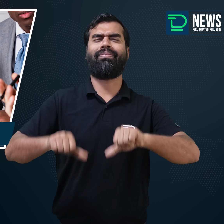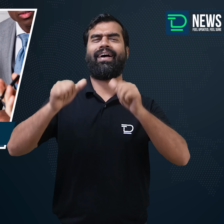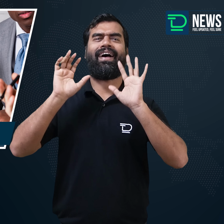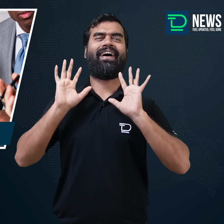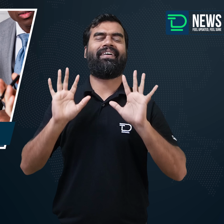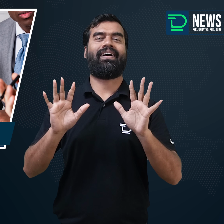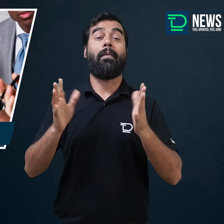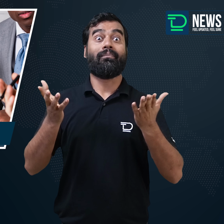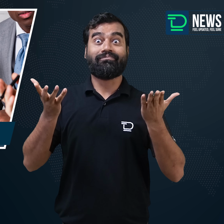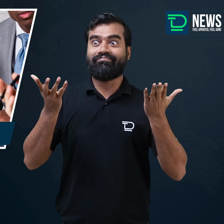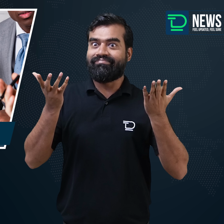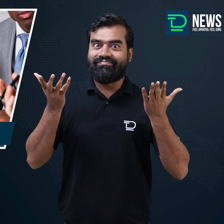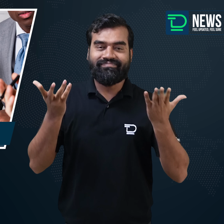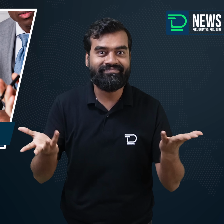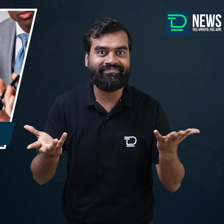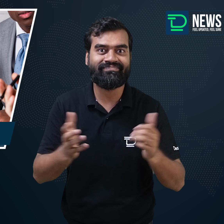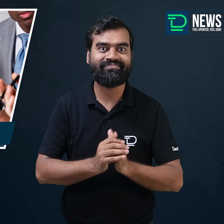we will also get all rights.